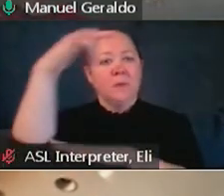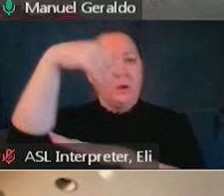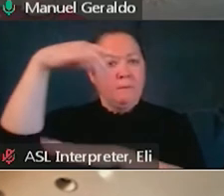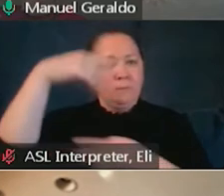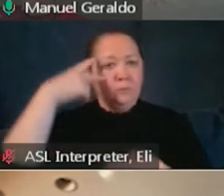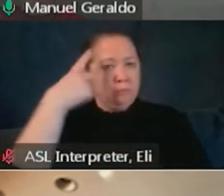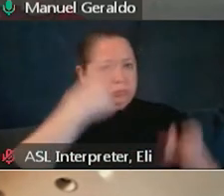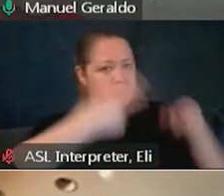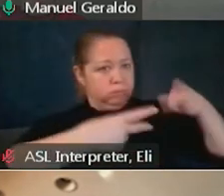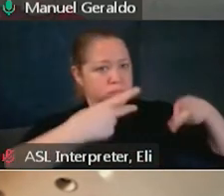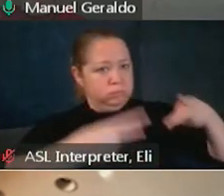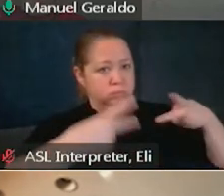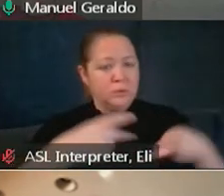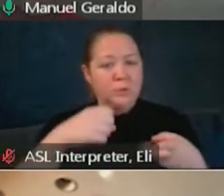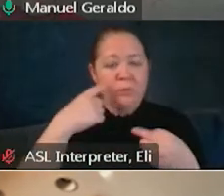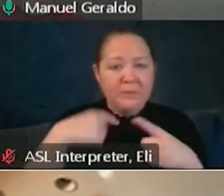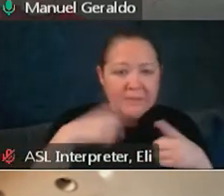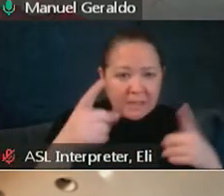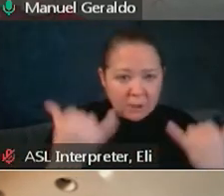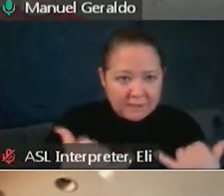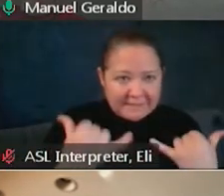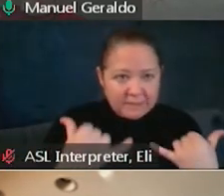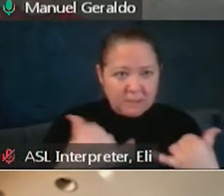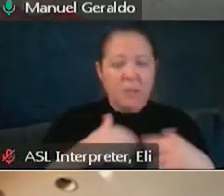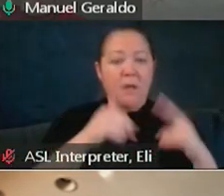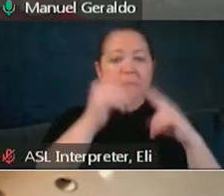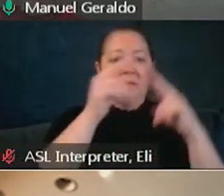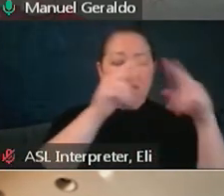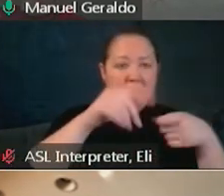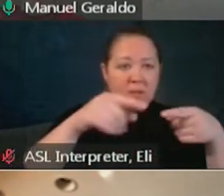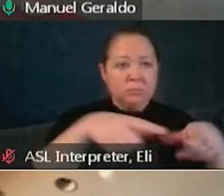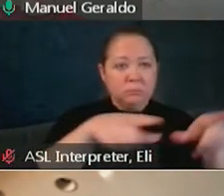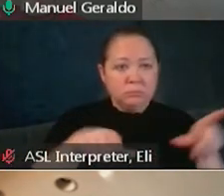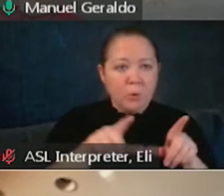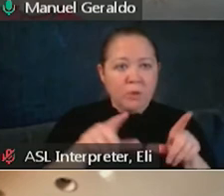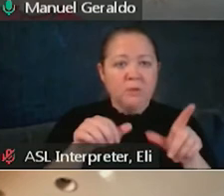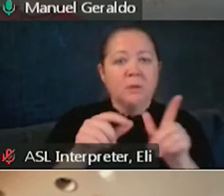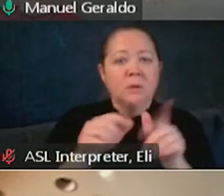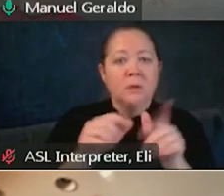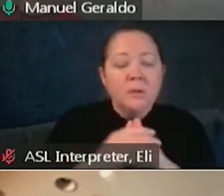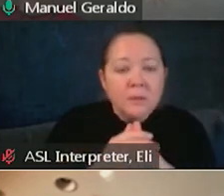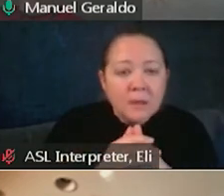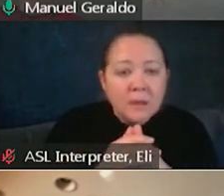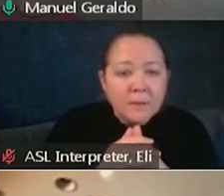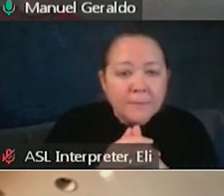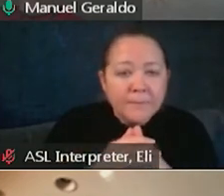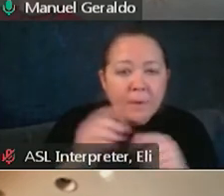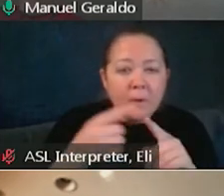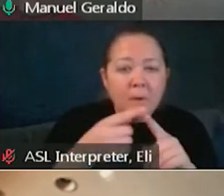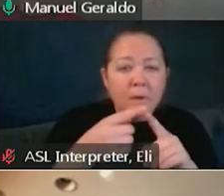It is 5,700 square feet in size vehicle or access to the facility is taken from Ernie bank street.